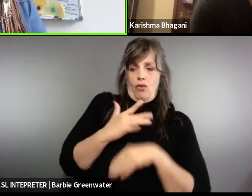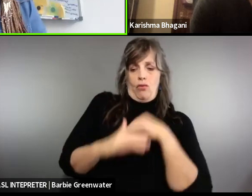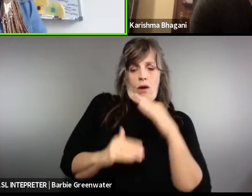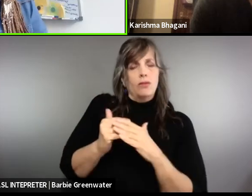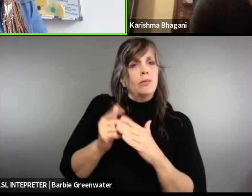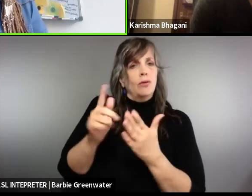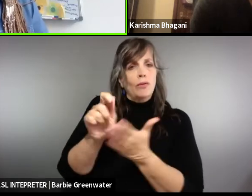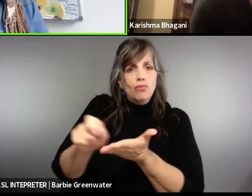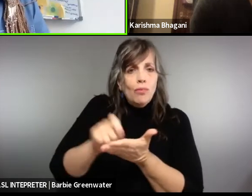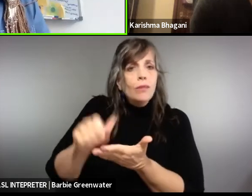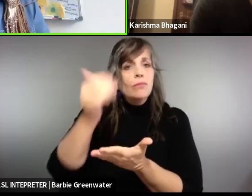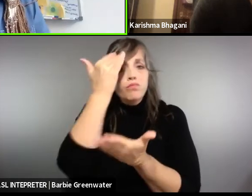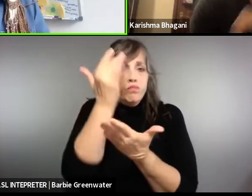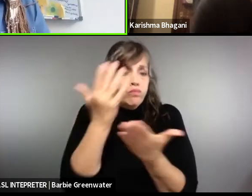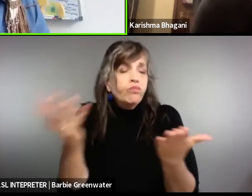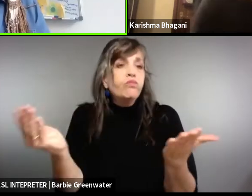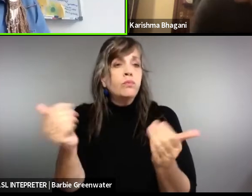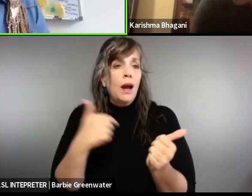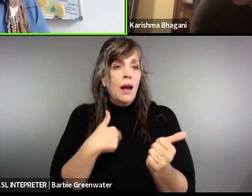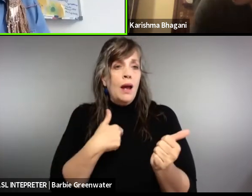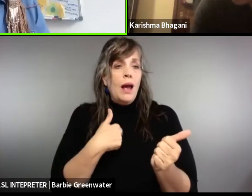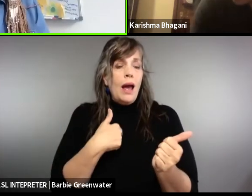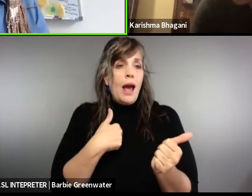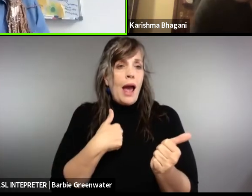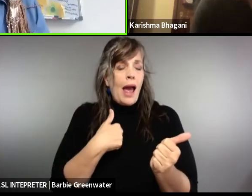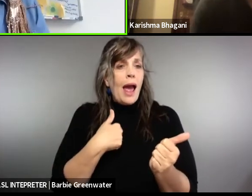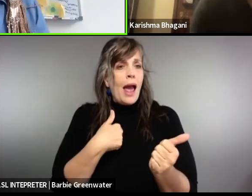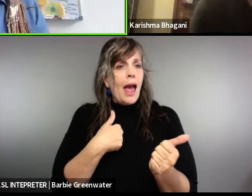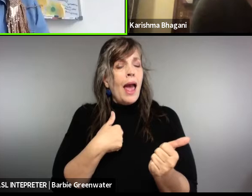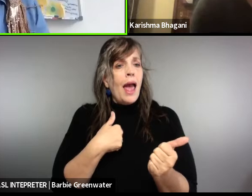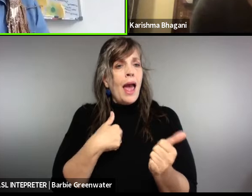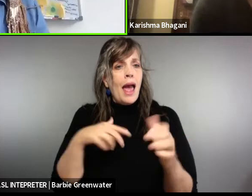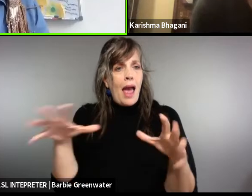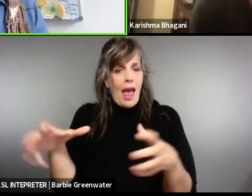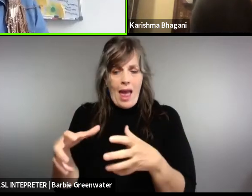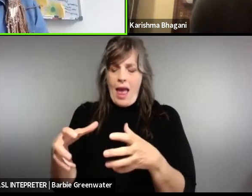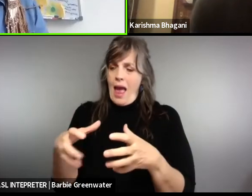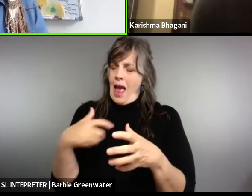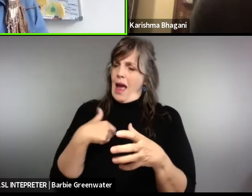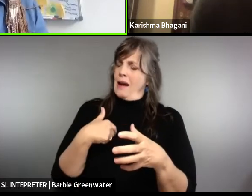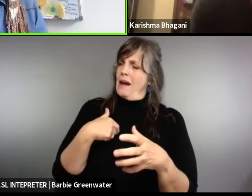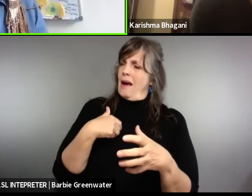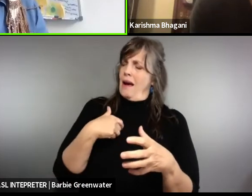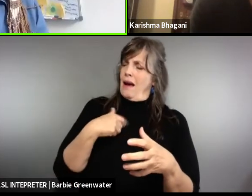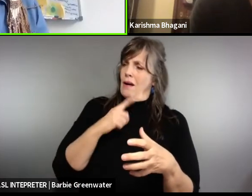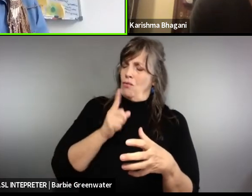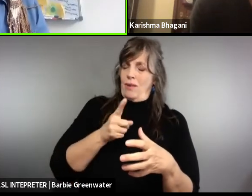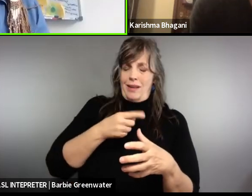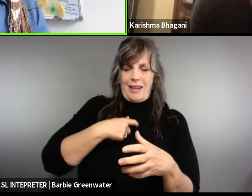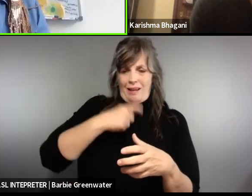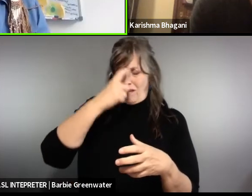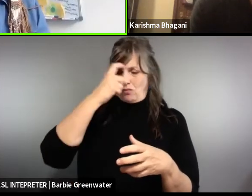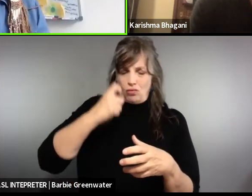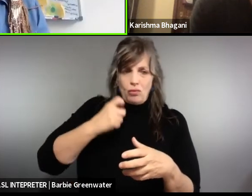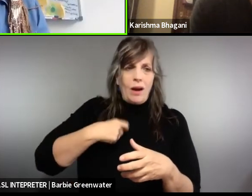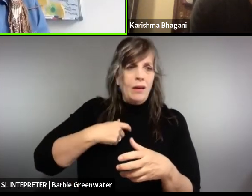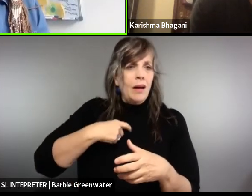And what I signed into is when people were crying and I found that actually quite traumatizing 'cause I realized that they found a space